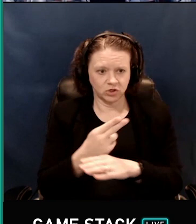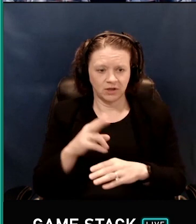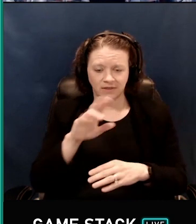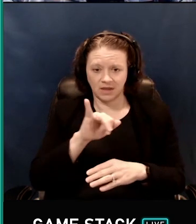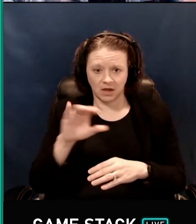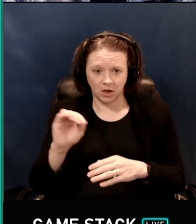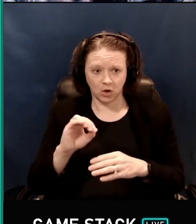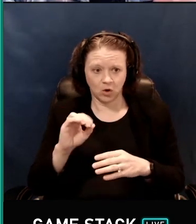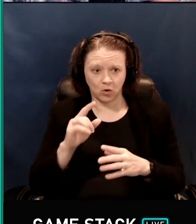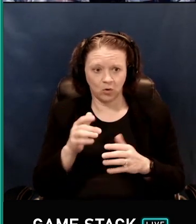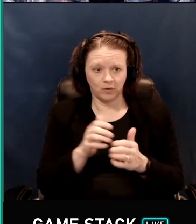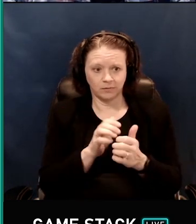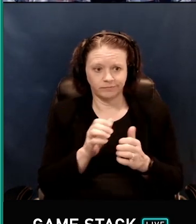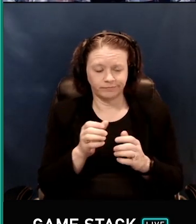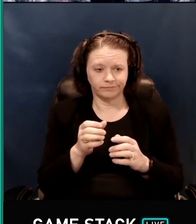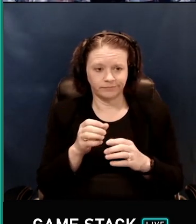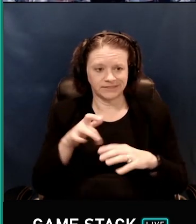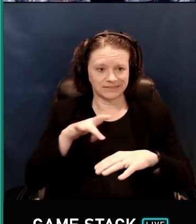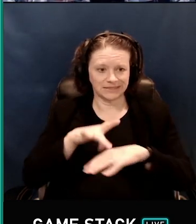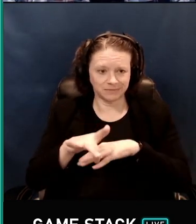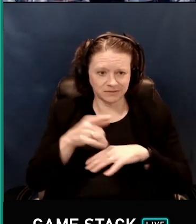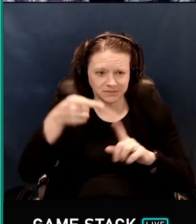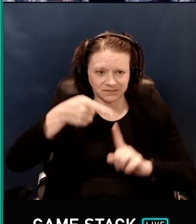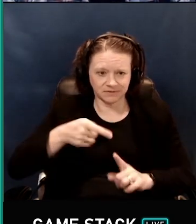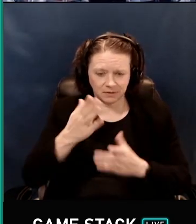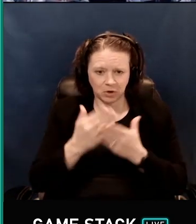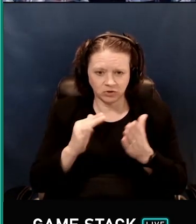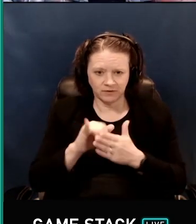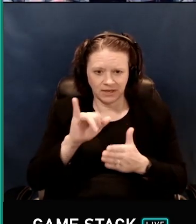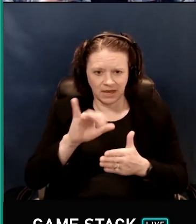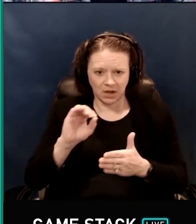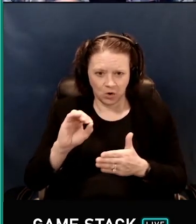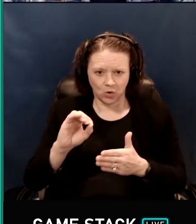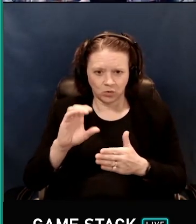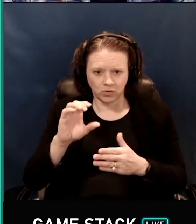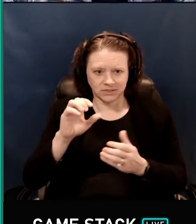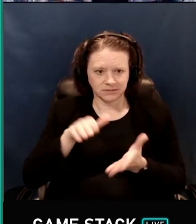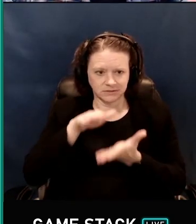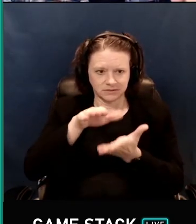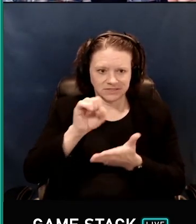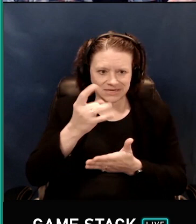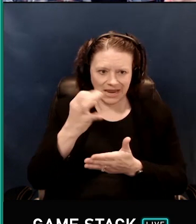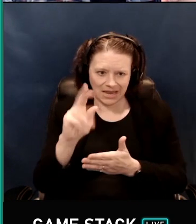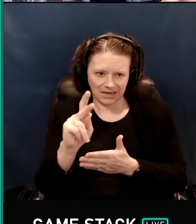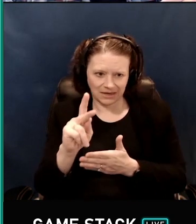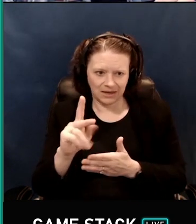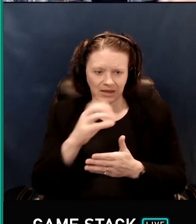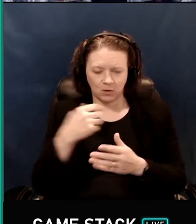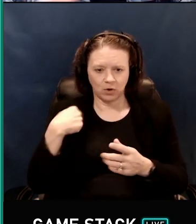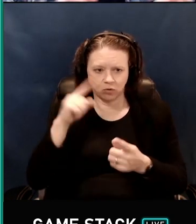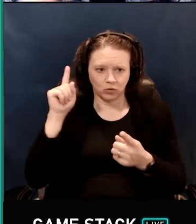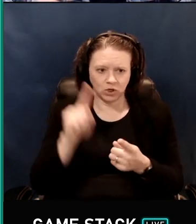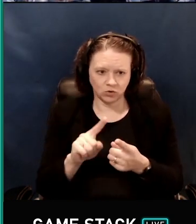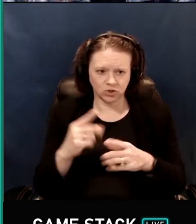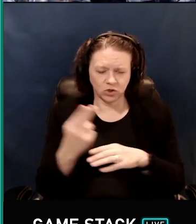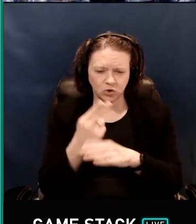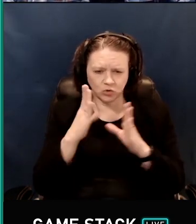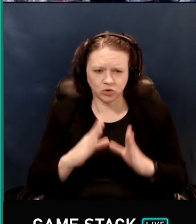this situation, and we're reducing user mode and kernel mode transitions, and there's a big focus on reducing per read CPU overhead. This is a pure